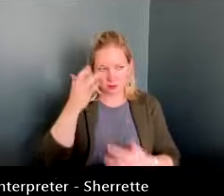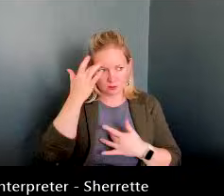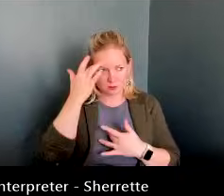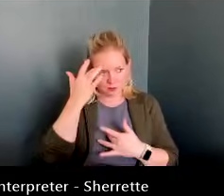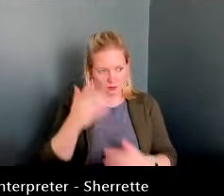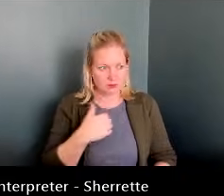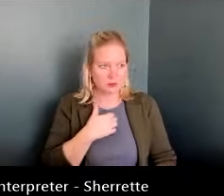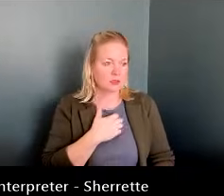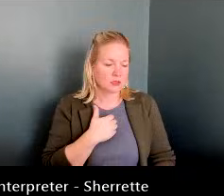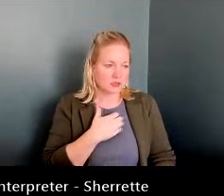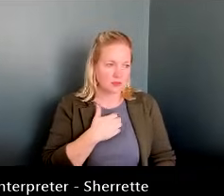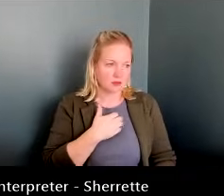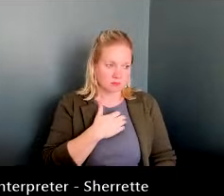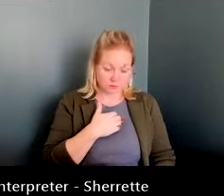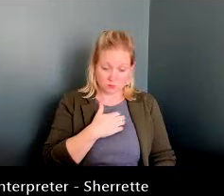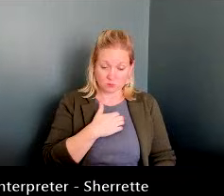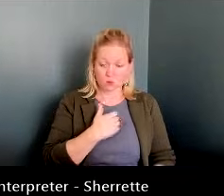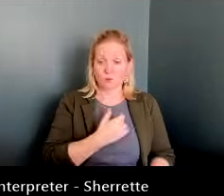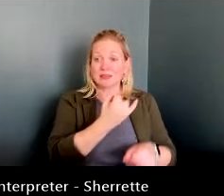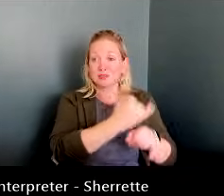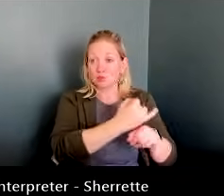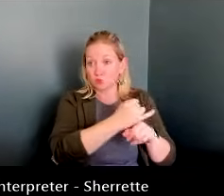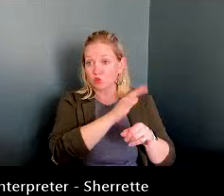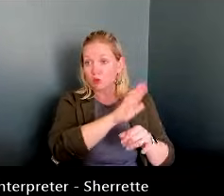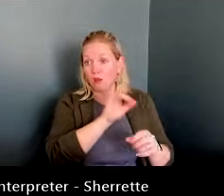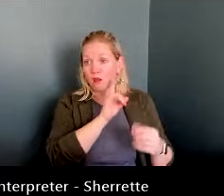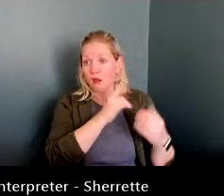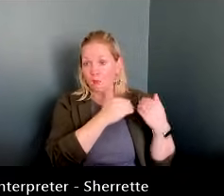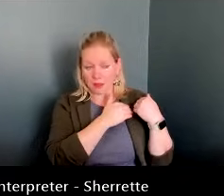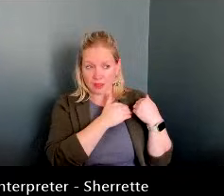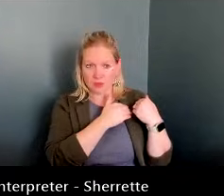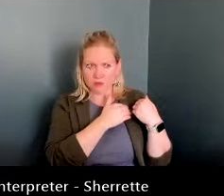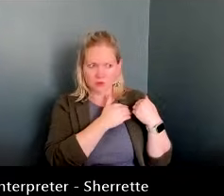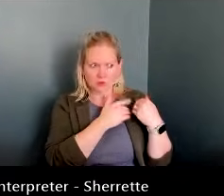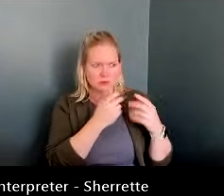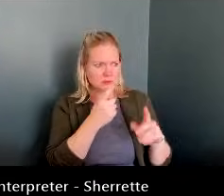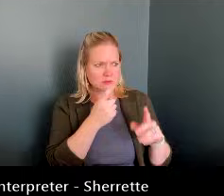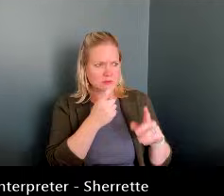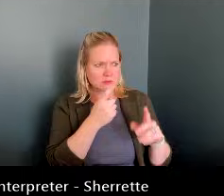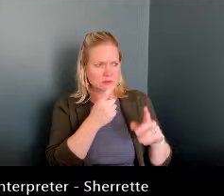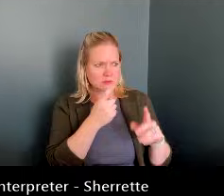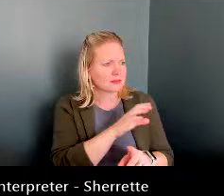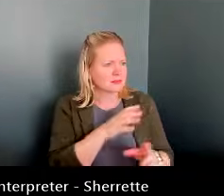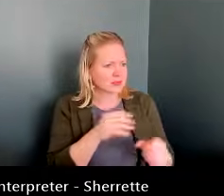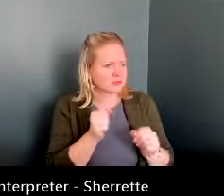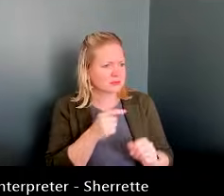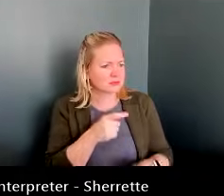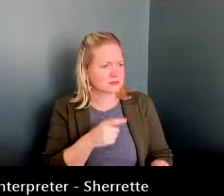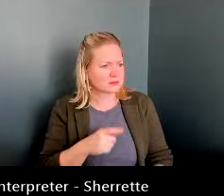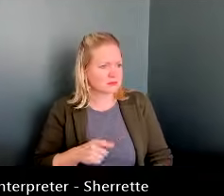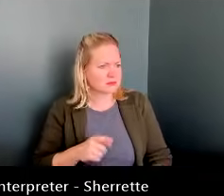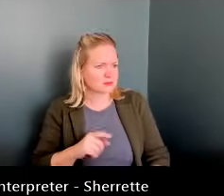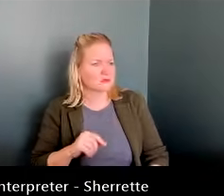the institutional obligation -- boy, these are going fast. Can you go back?